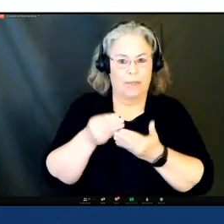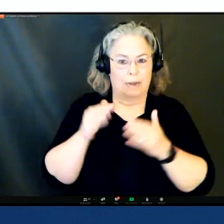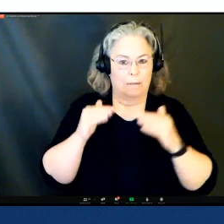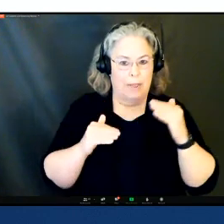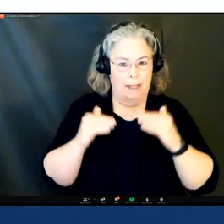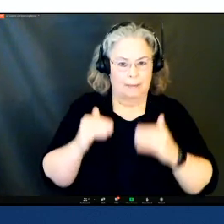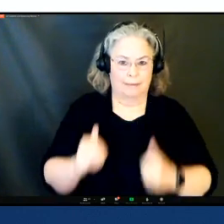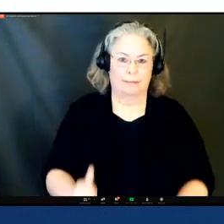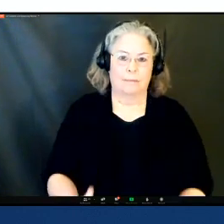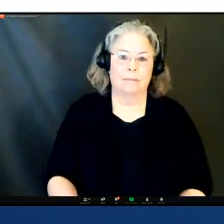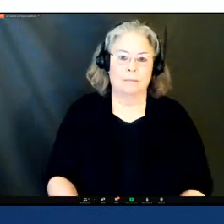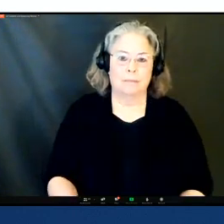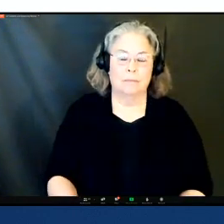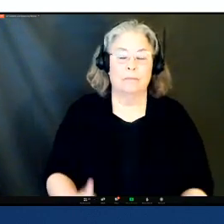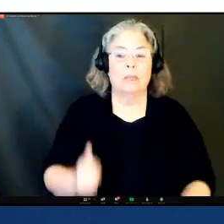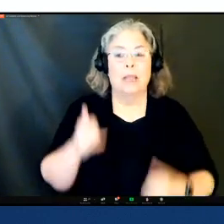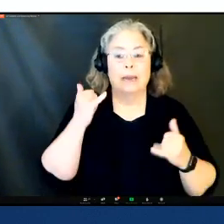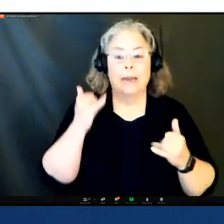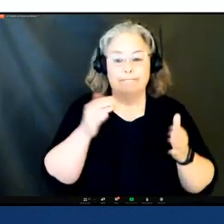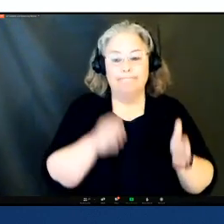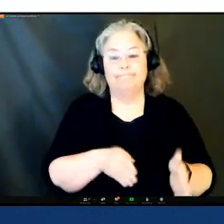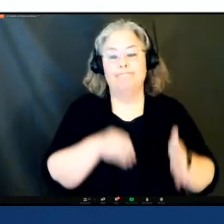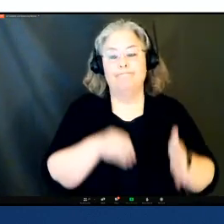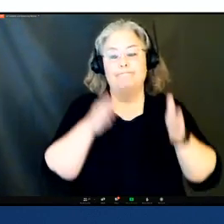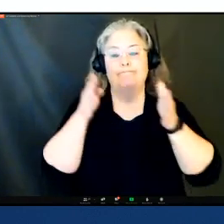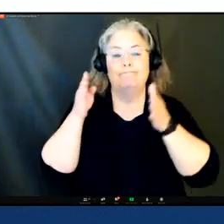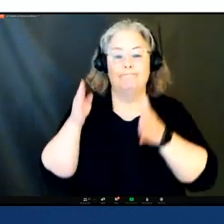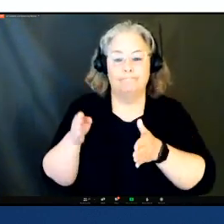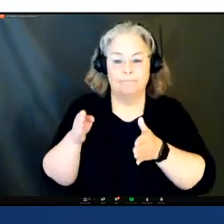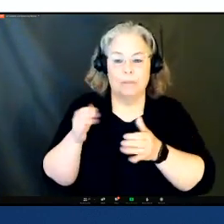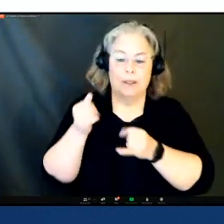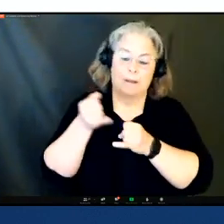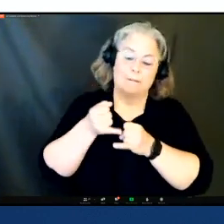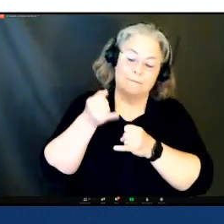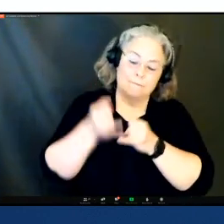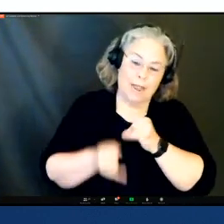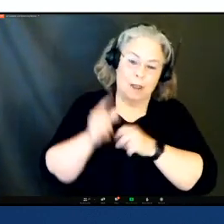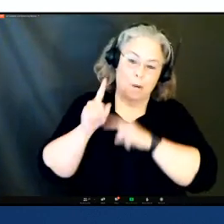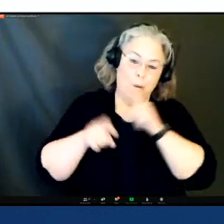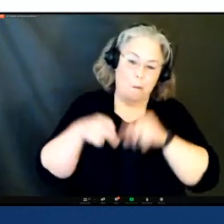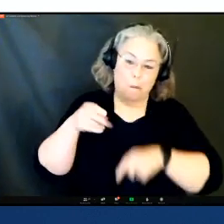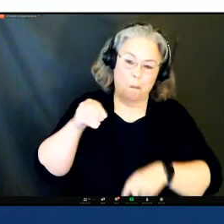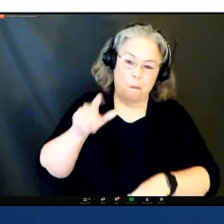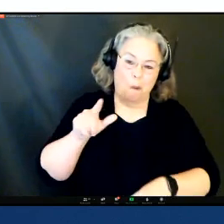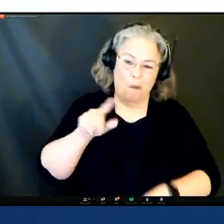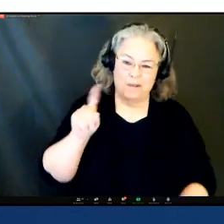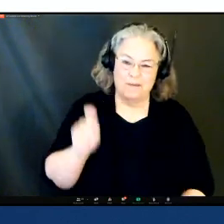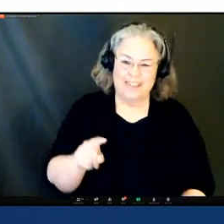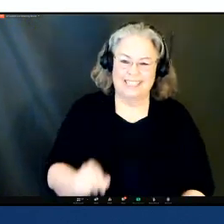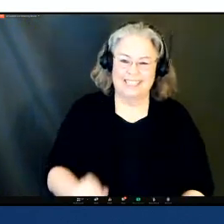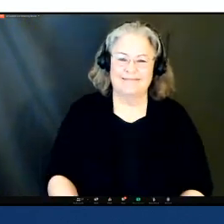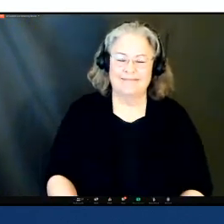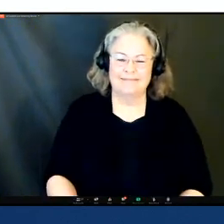And that brings us to what is our final following question Great. Thanks, Amanda.